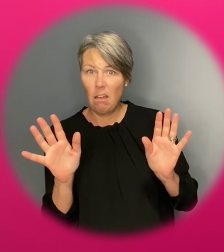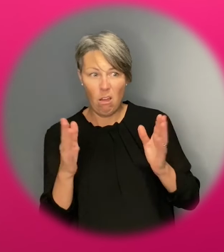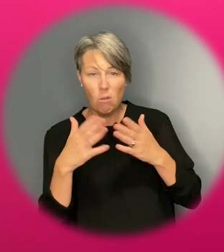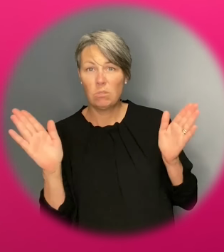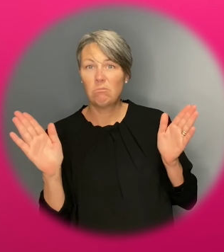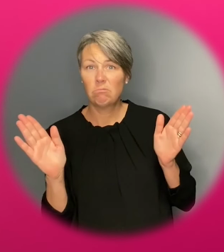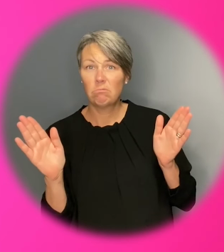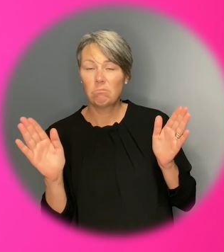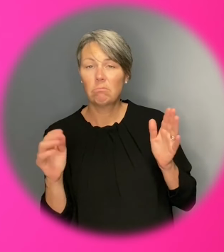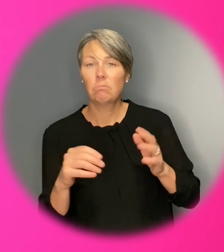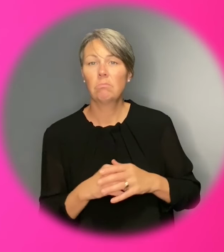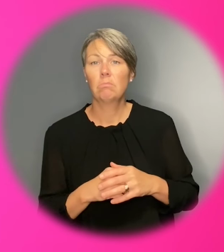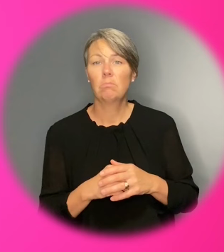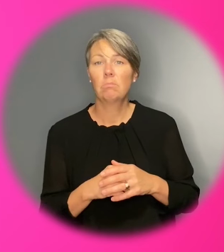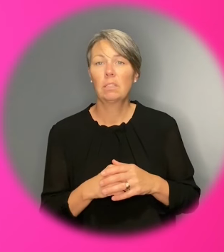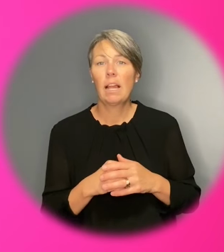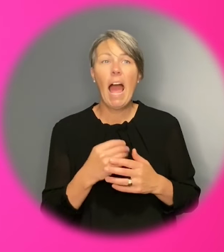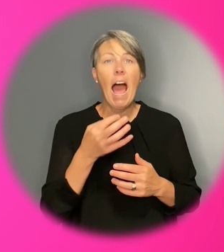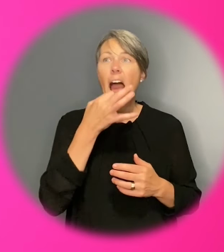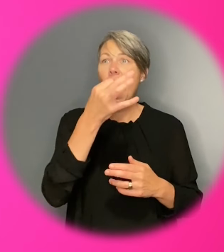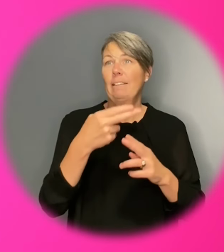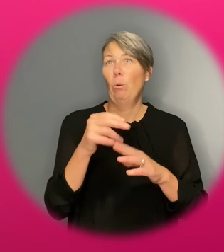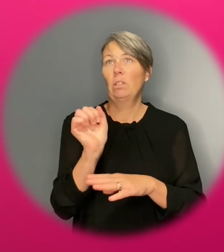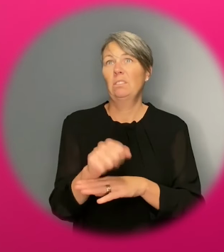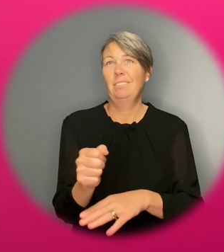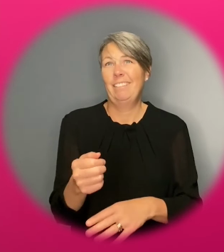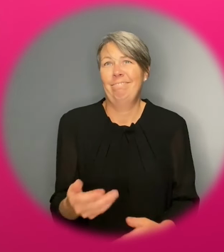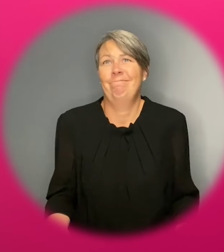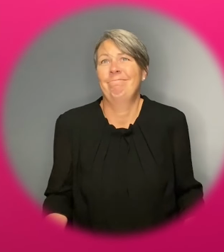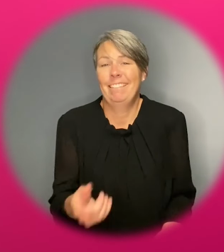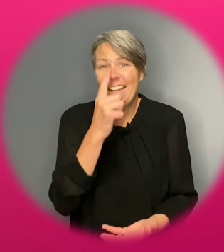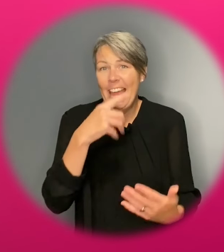can look like as diverse as any other communication can be, verbally speaking,